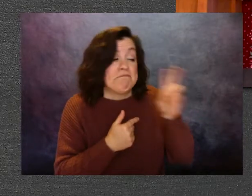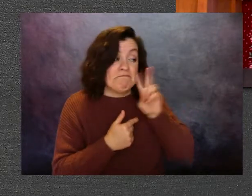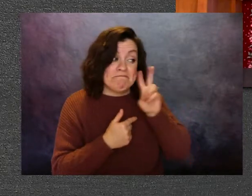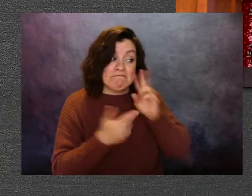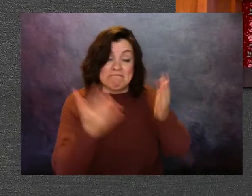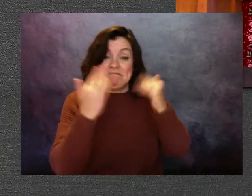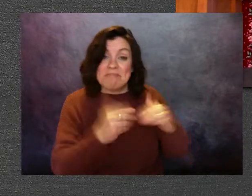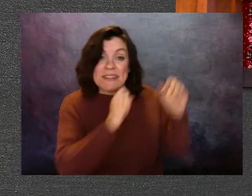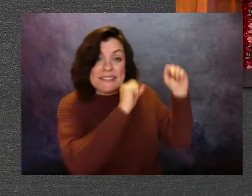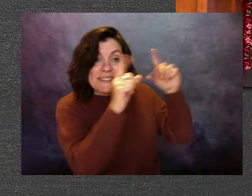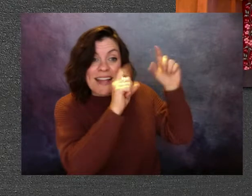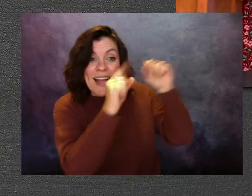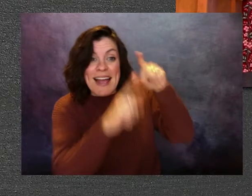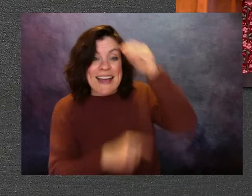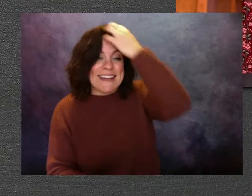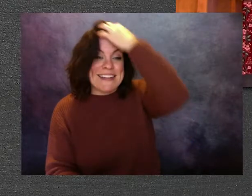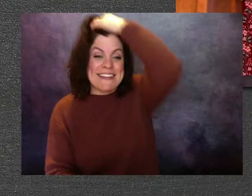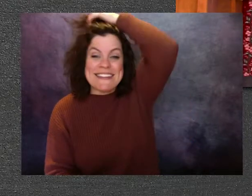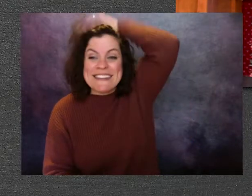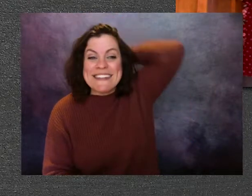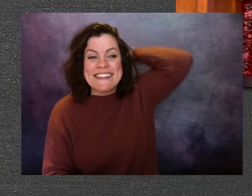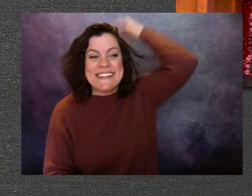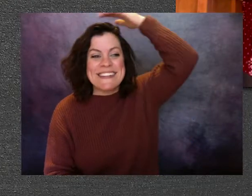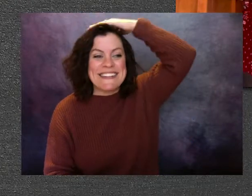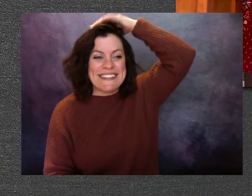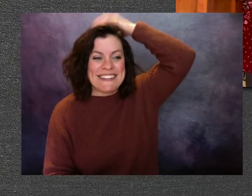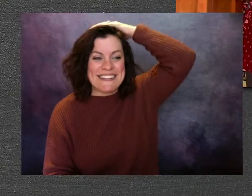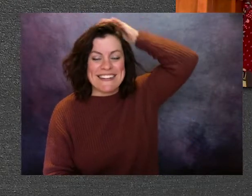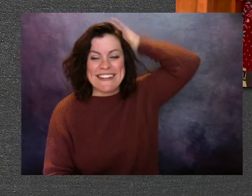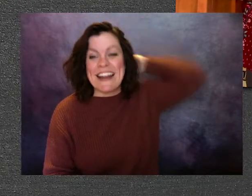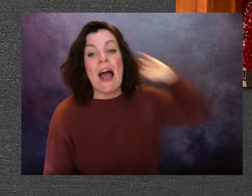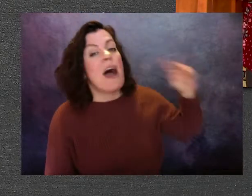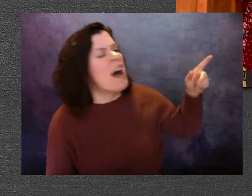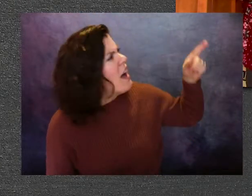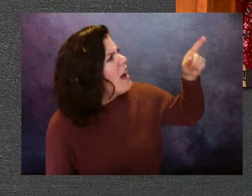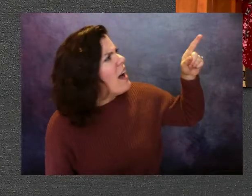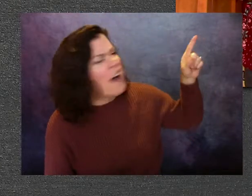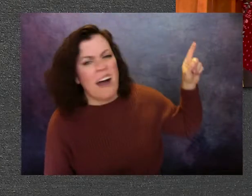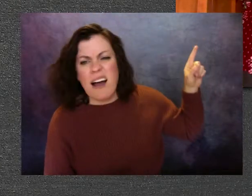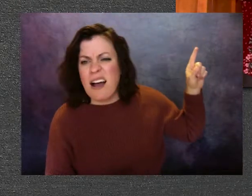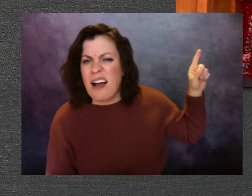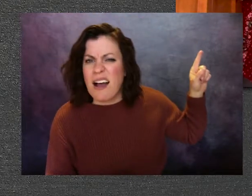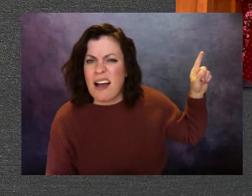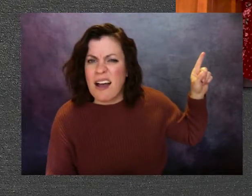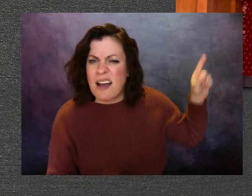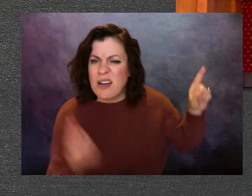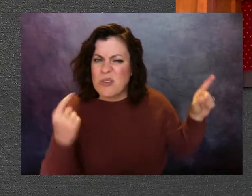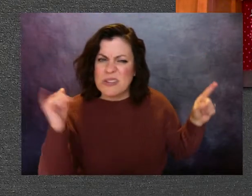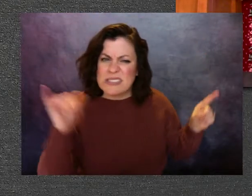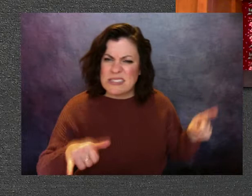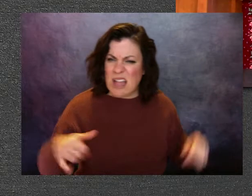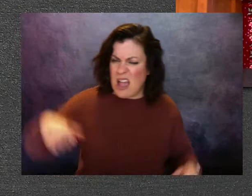I think candy might have it. Our next clue looks like it's a bag and oh my goodness.